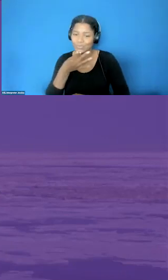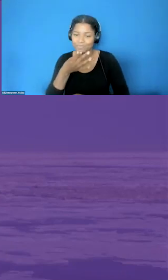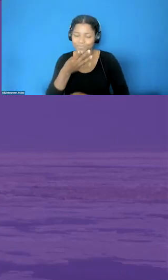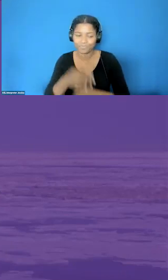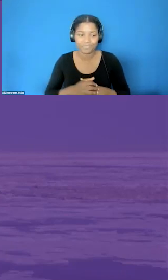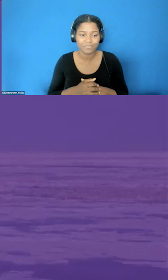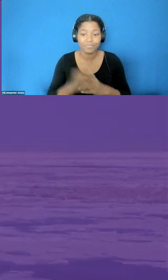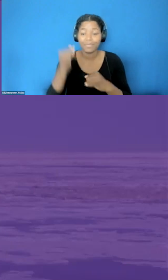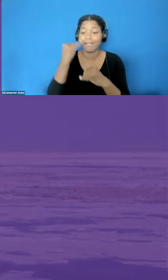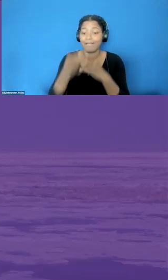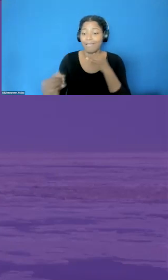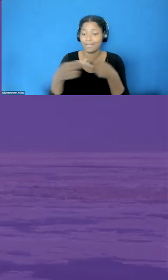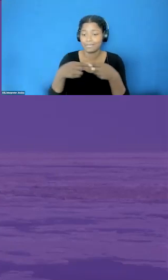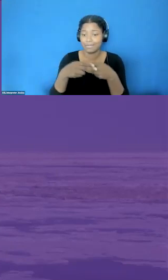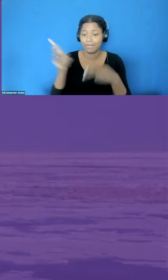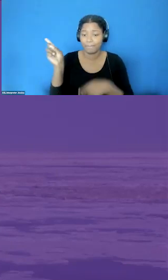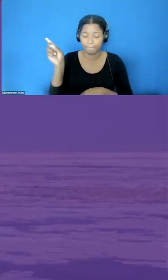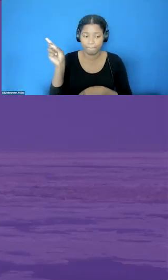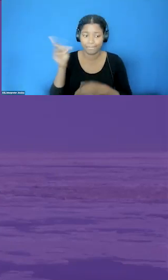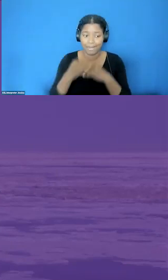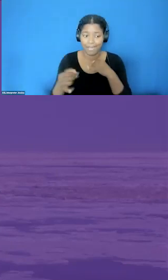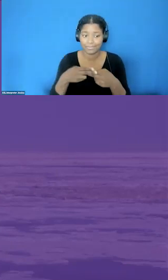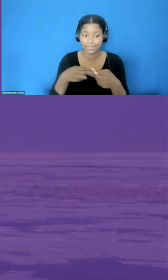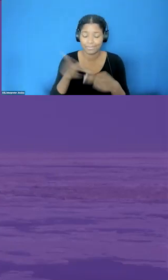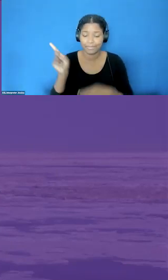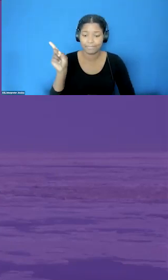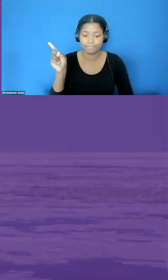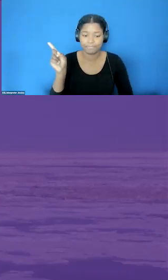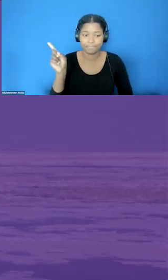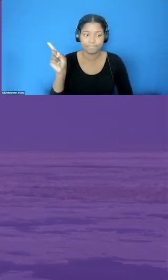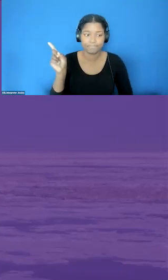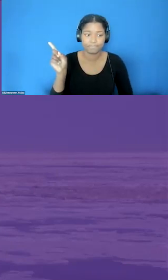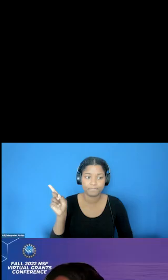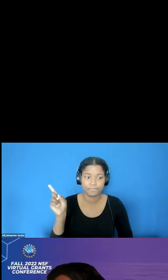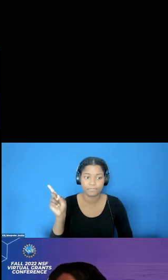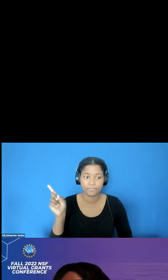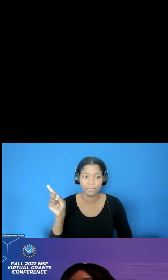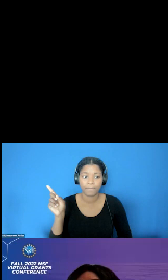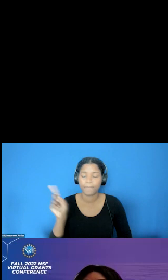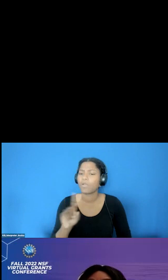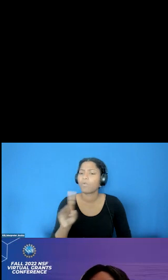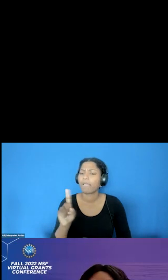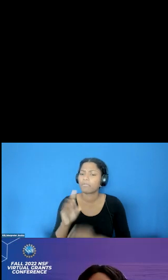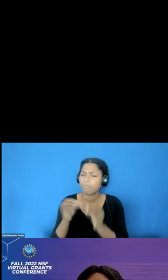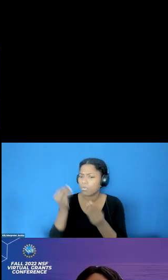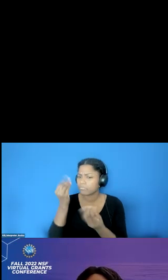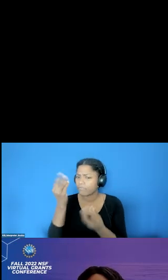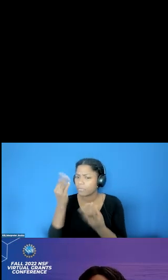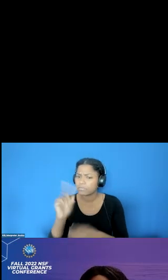So let me go to this last slide. So this last slide here is basically giving you where you can go to get more information.